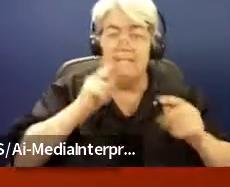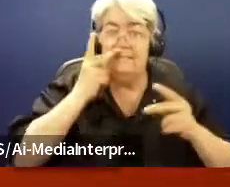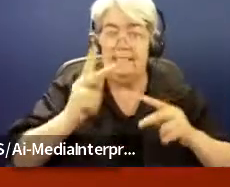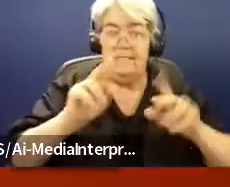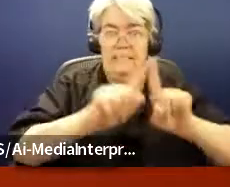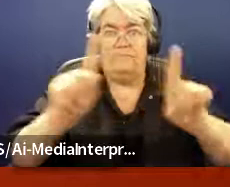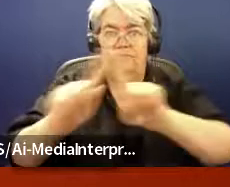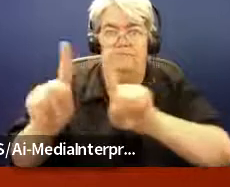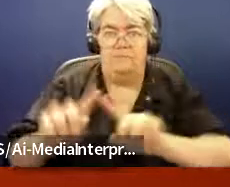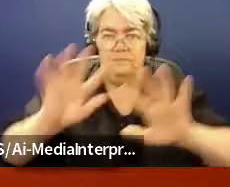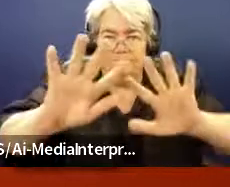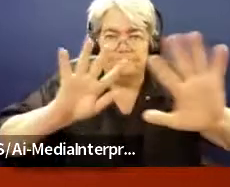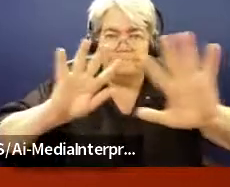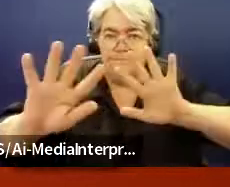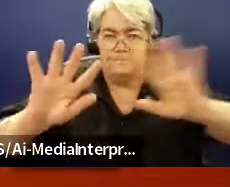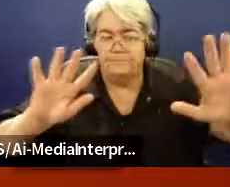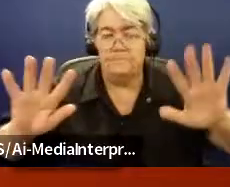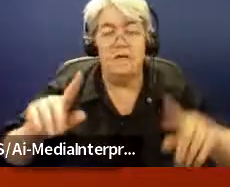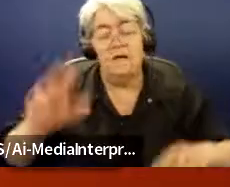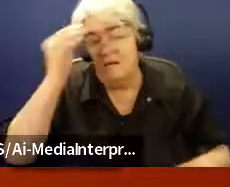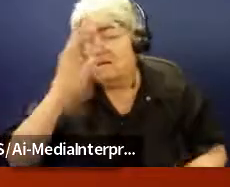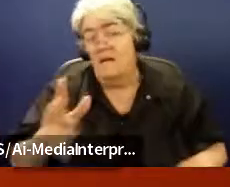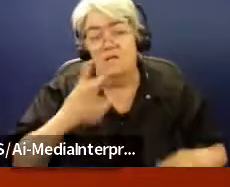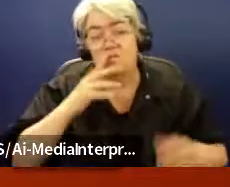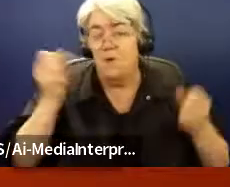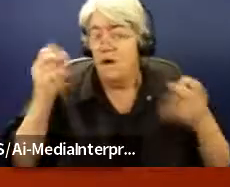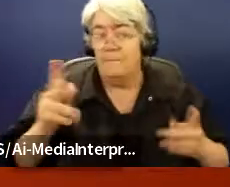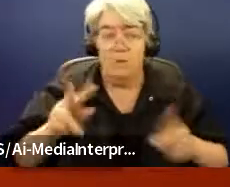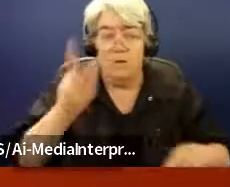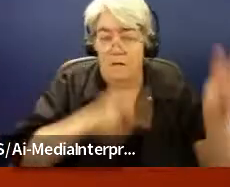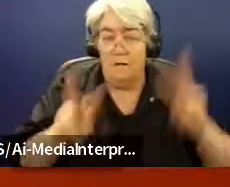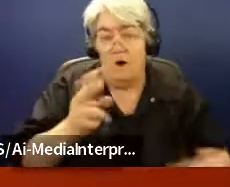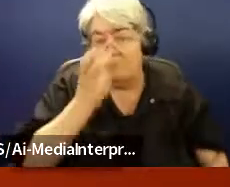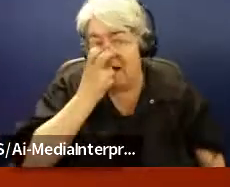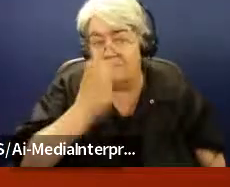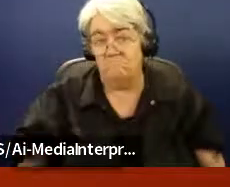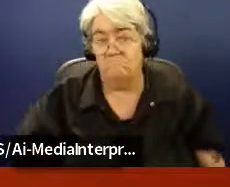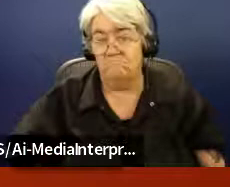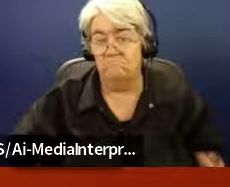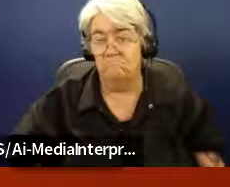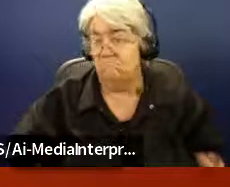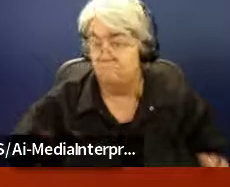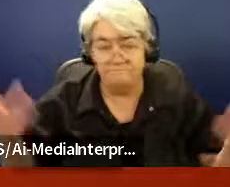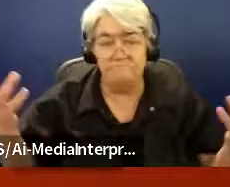have the right color contrast used throughout the site so people with low vision, visual difficulties are able to